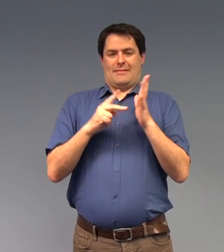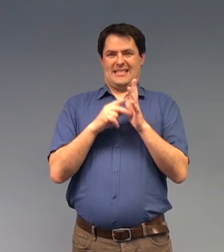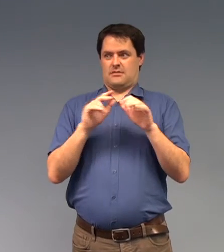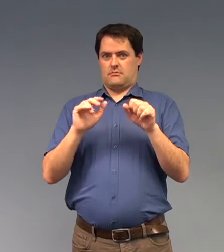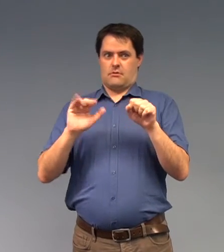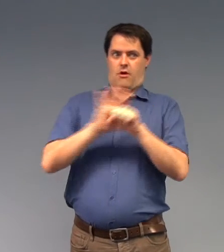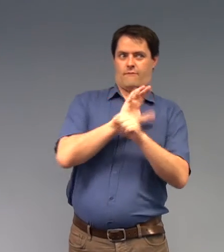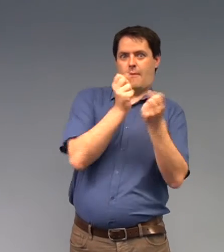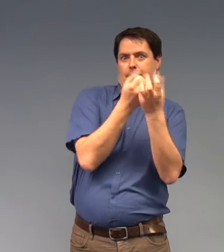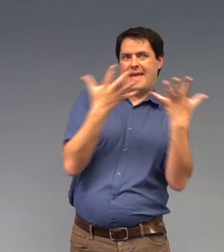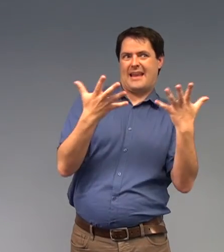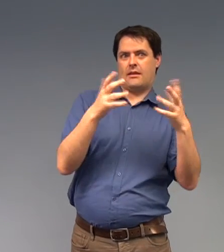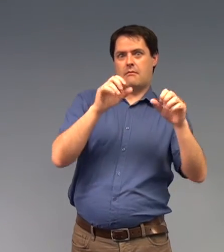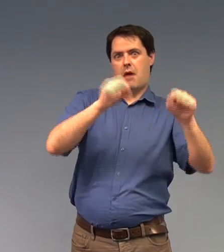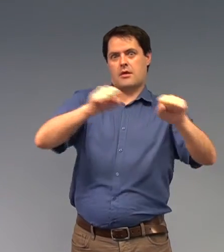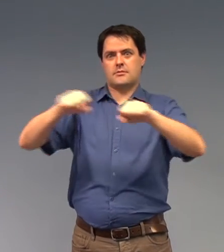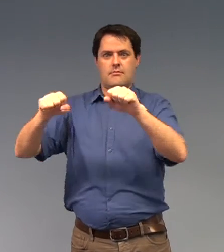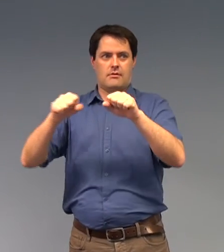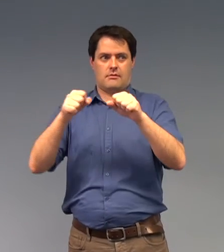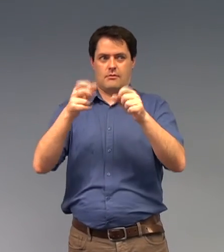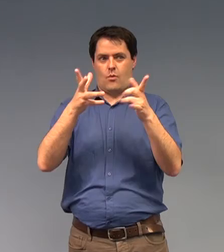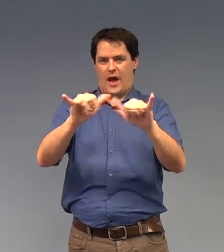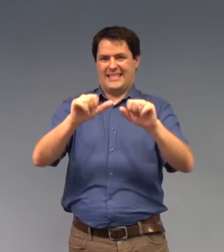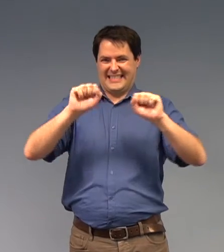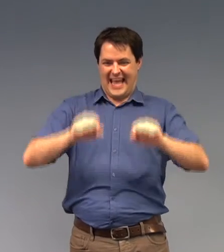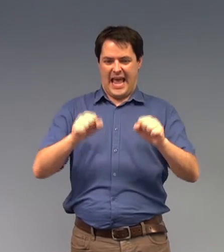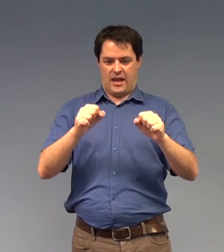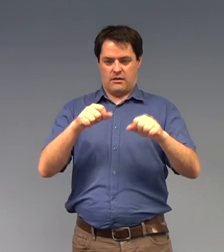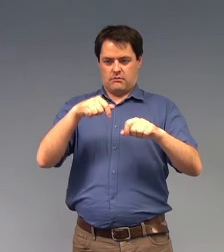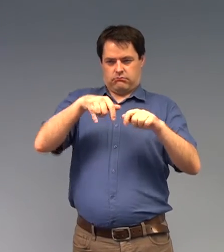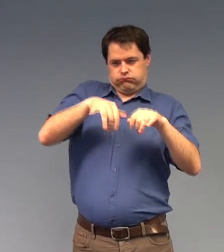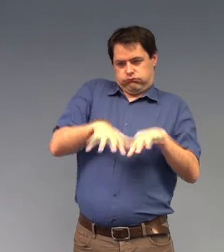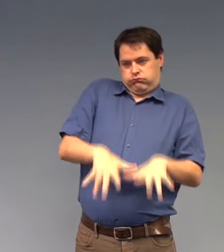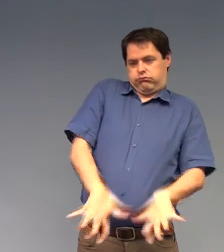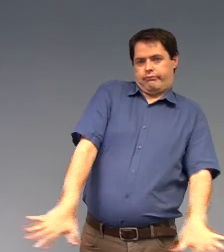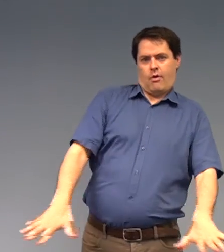And the reason they included a number of options was